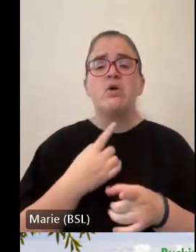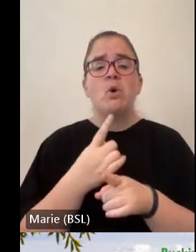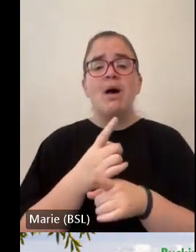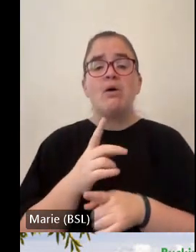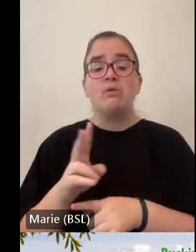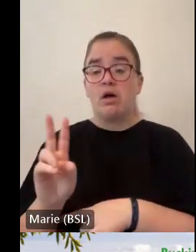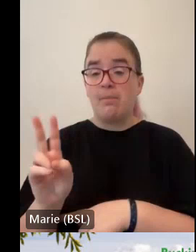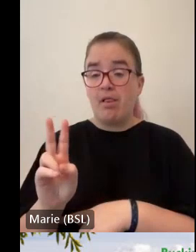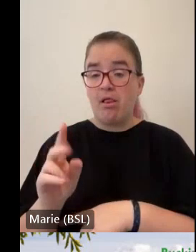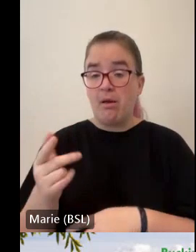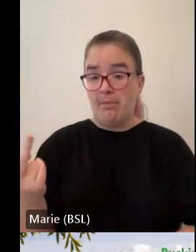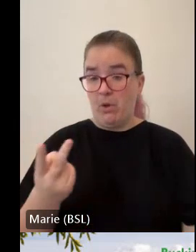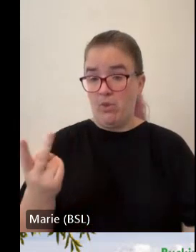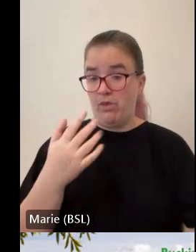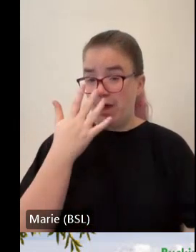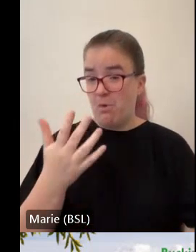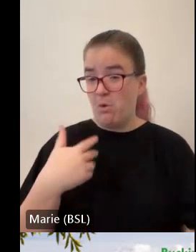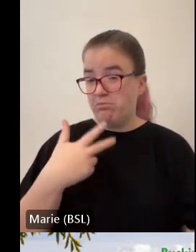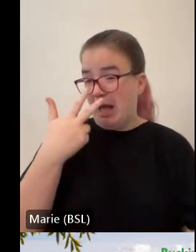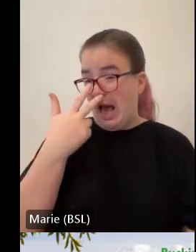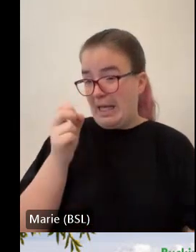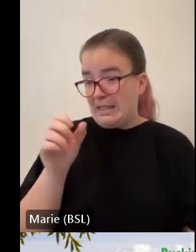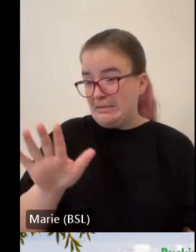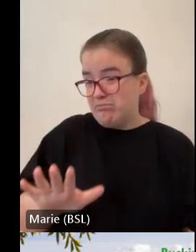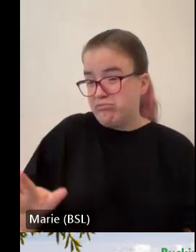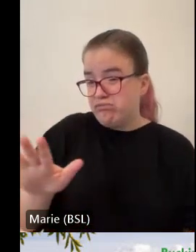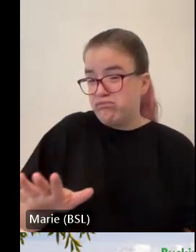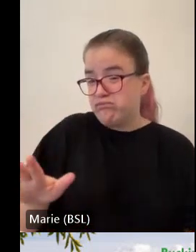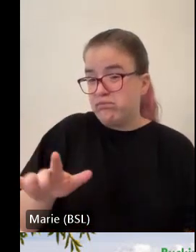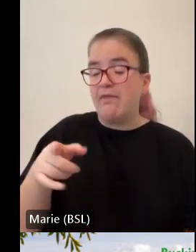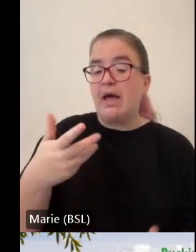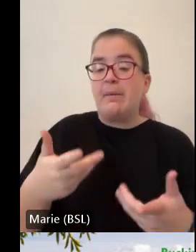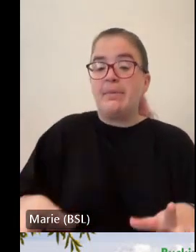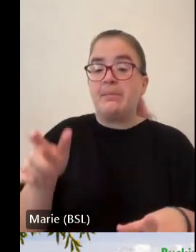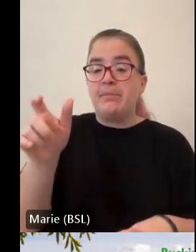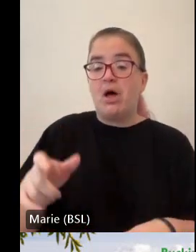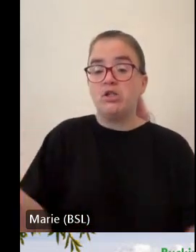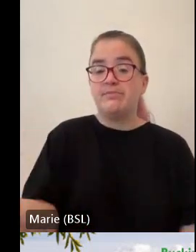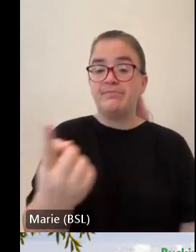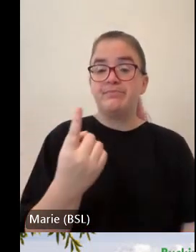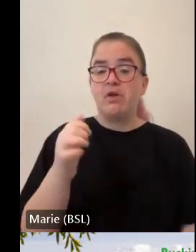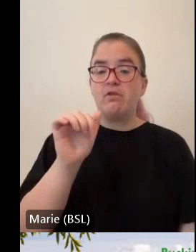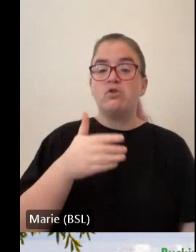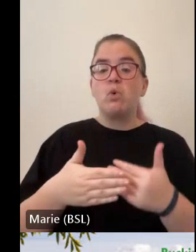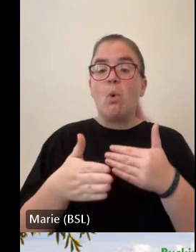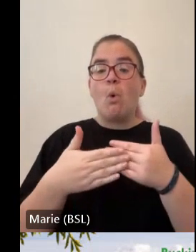about a couple who were in their 80s and they had a knock at the door. Uh, no, actually, I lie.